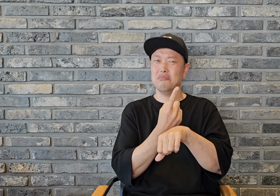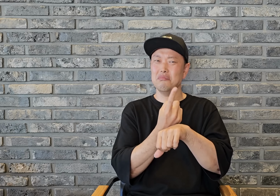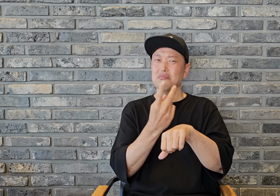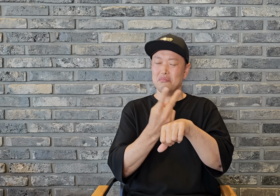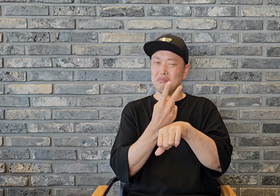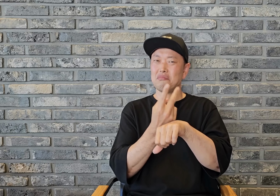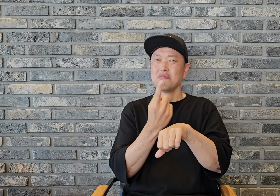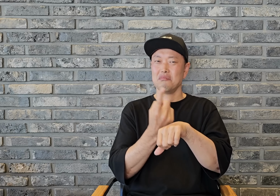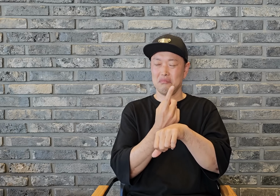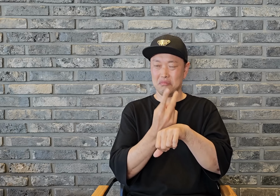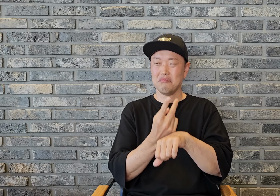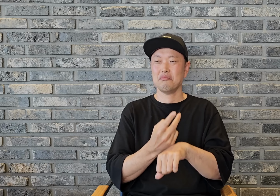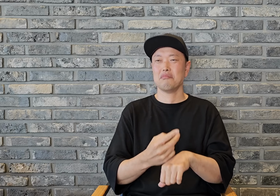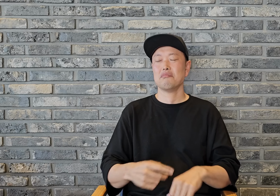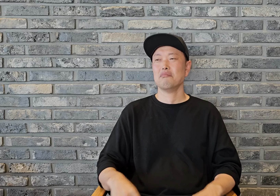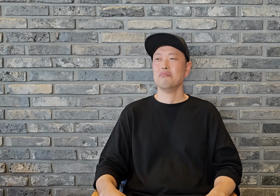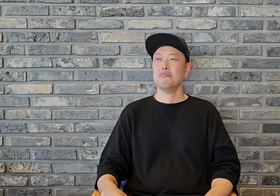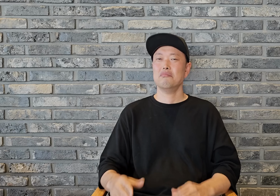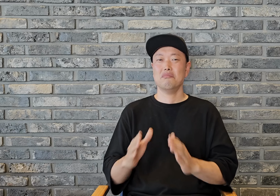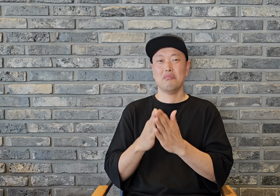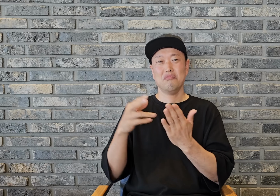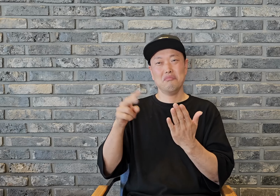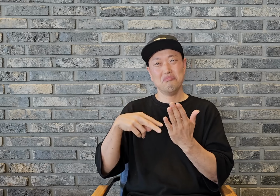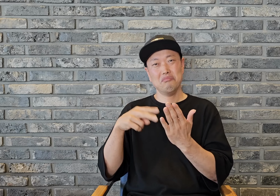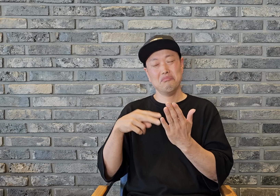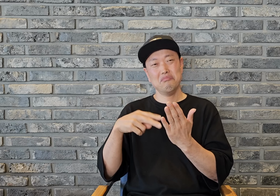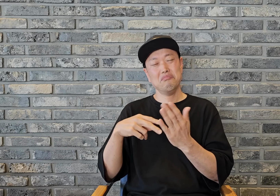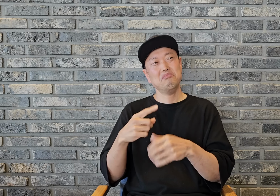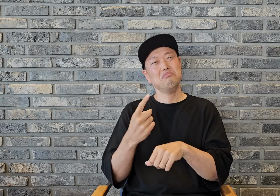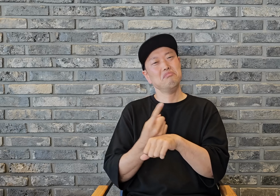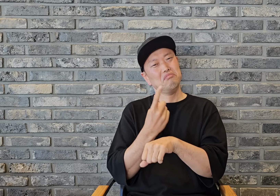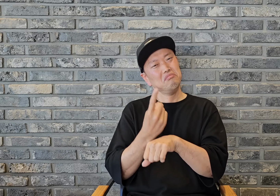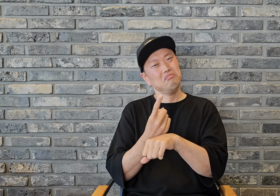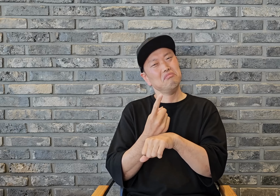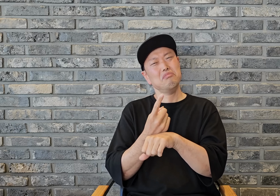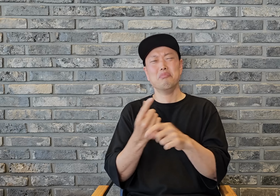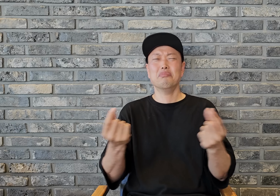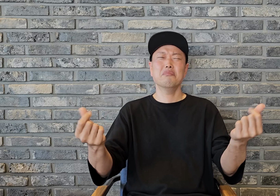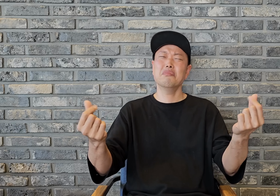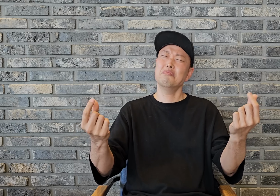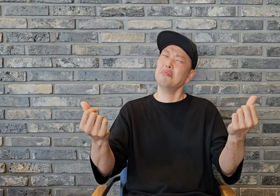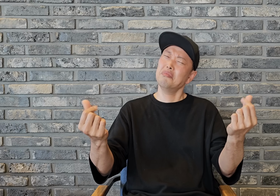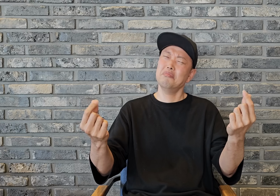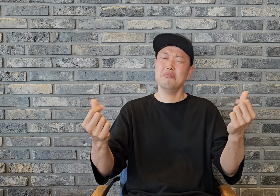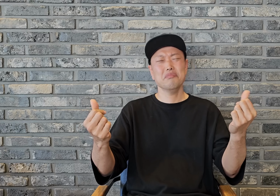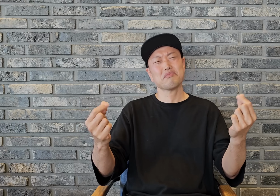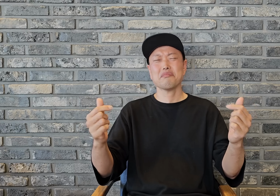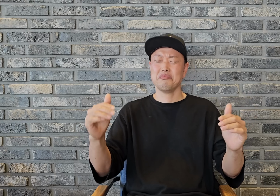About an hour or two? About an hour of reading? It's similar.